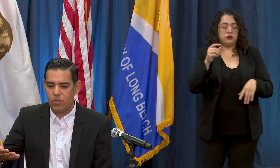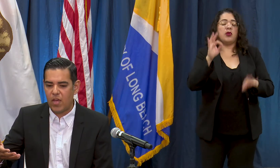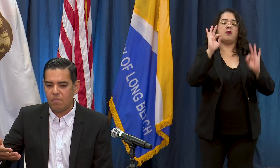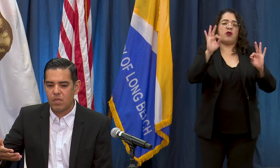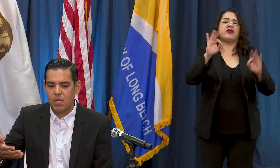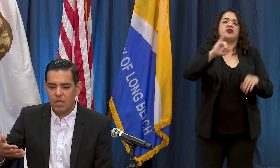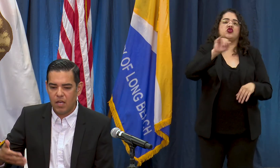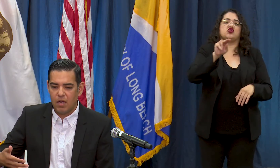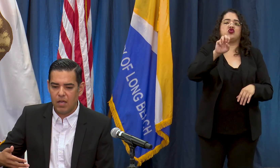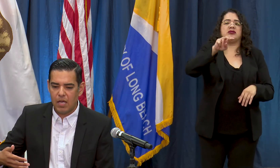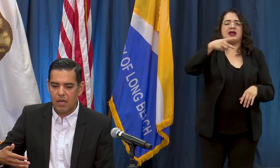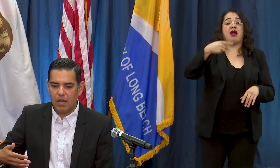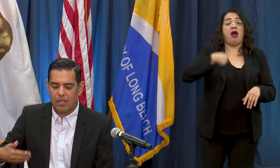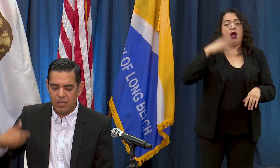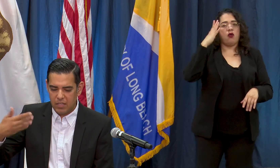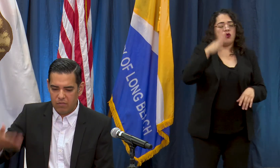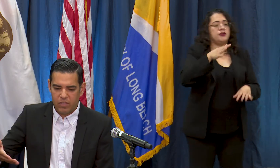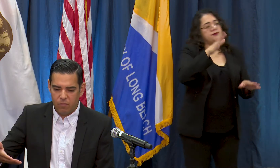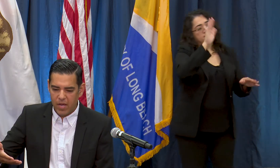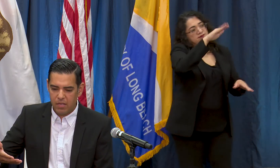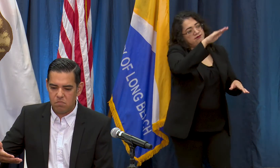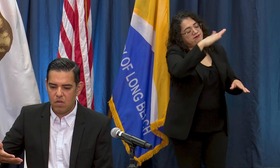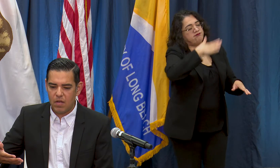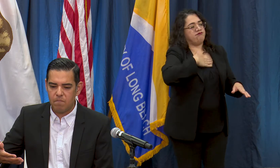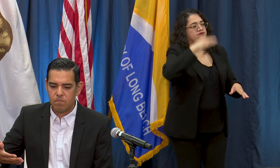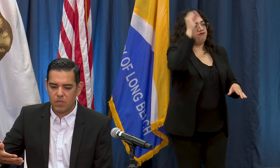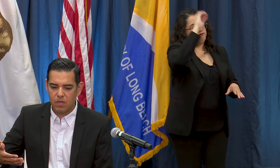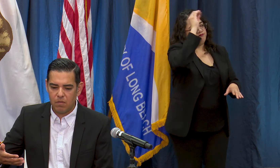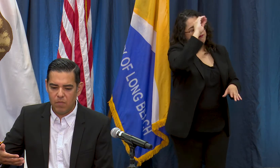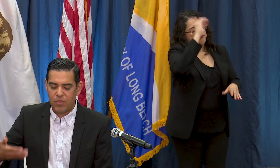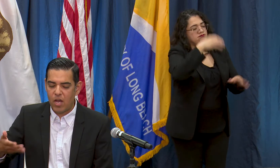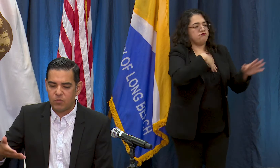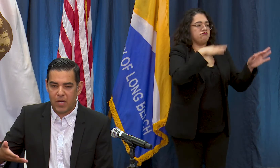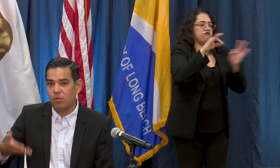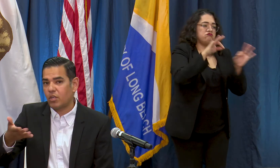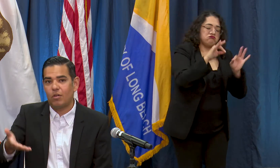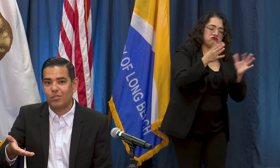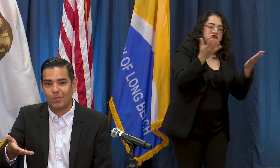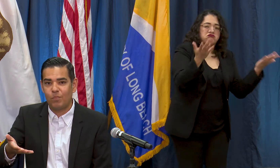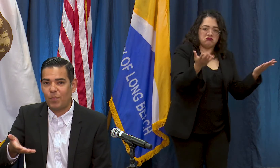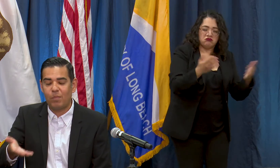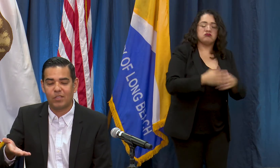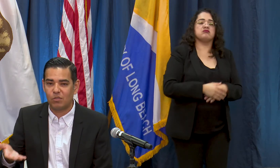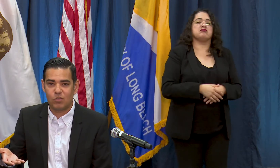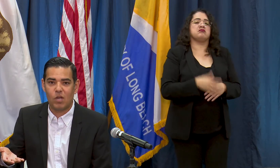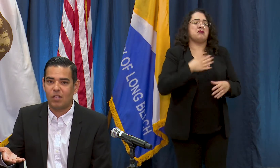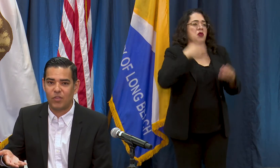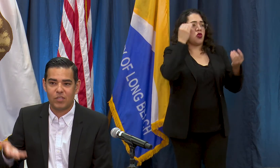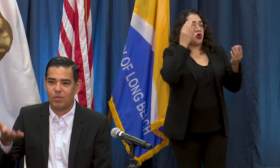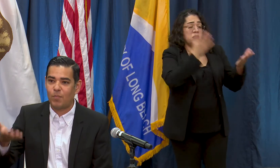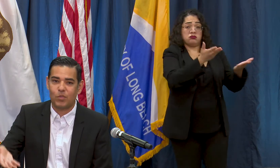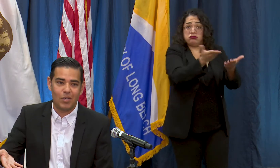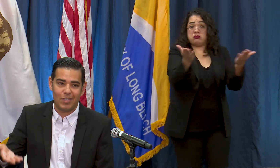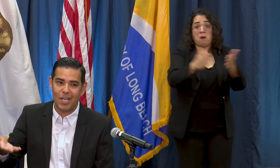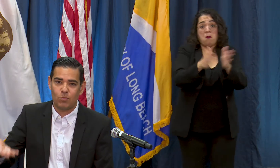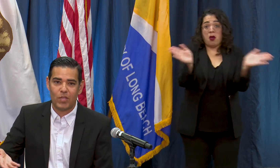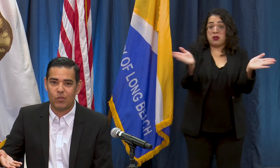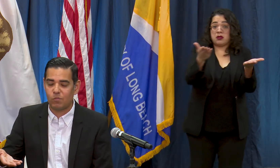with them and kind of give my thoughts but I would encourage the public to as well. I think it's an opportunity engage with their council